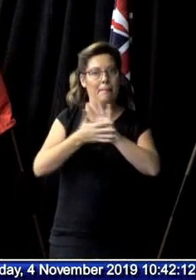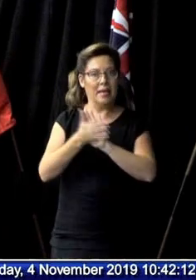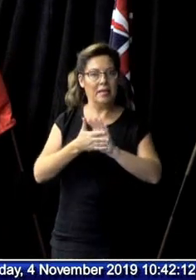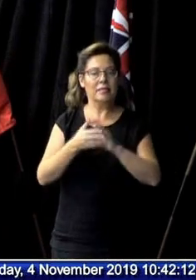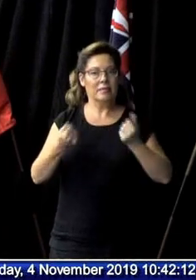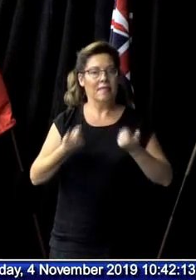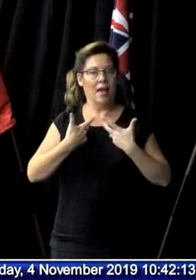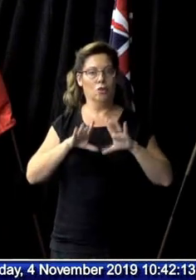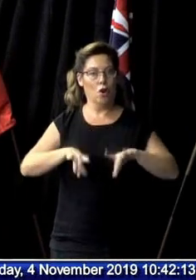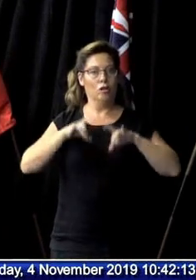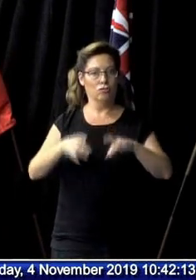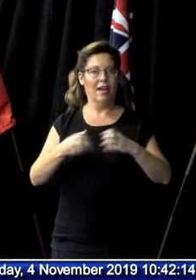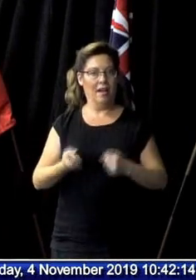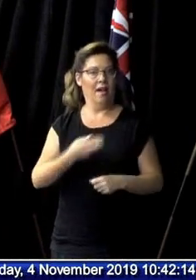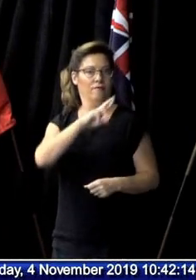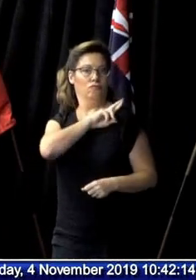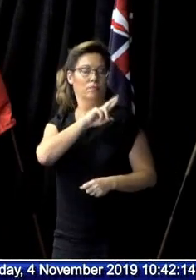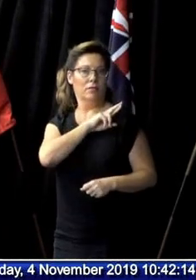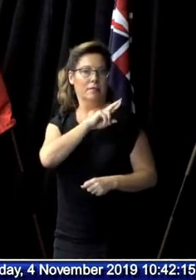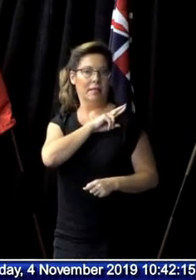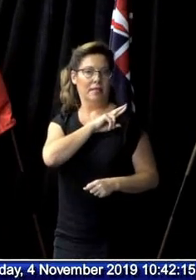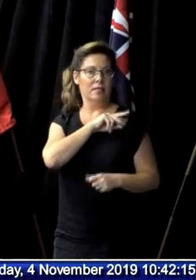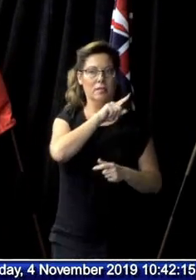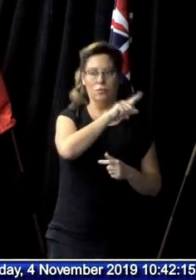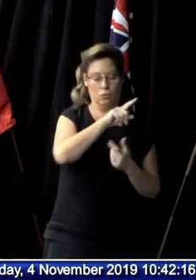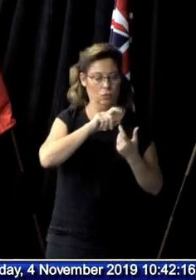and providing reasonable accommodation for students with disability.